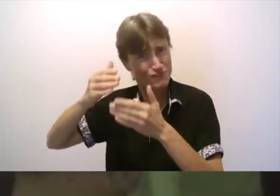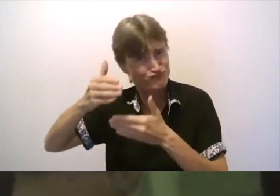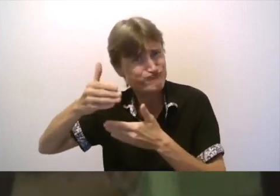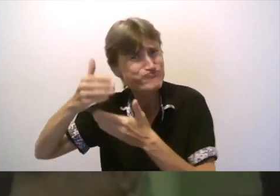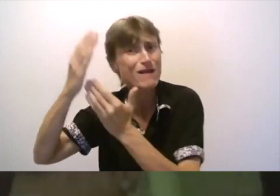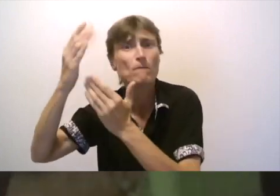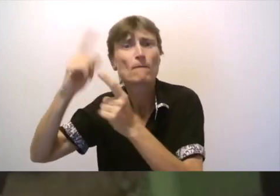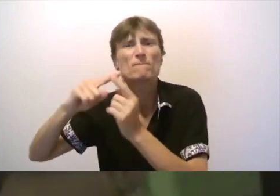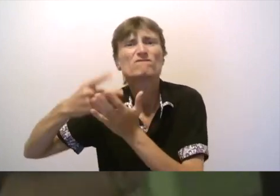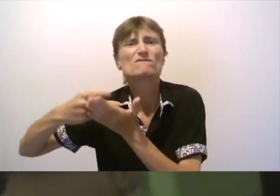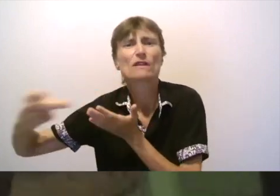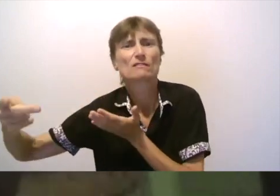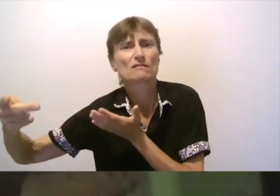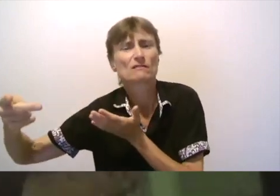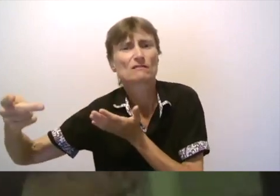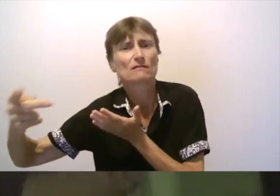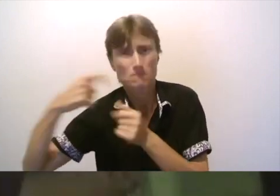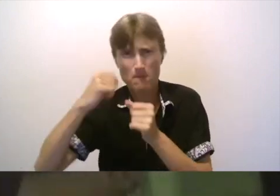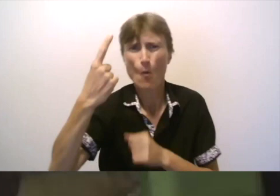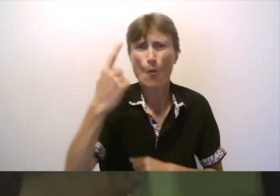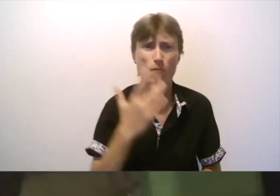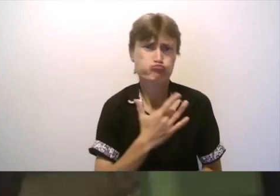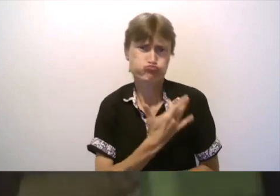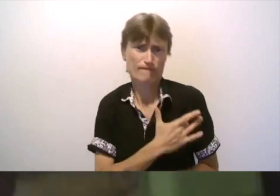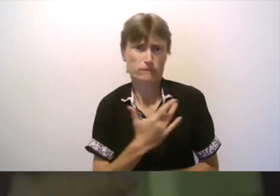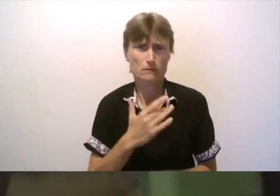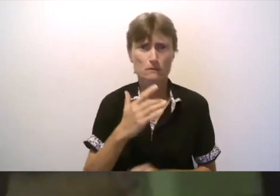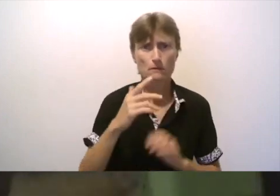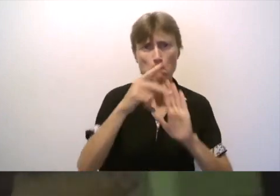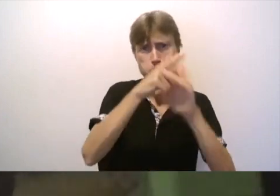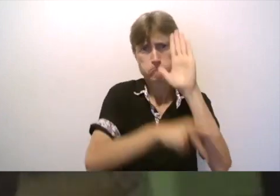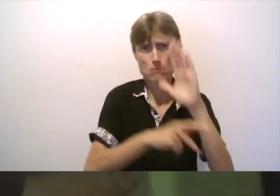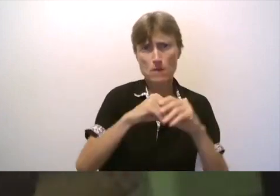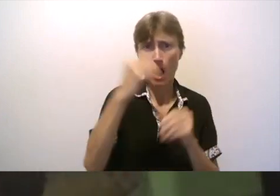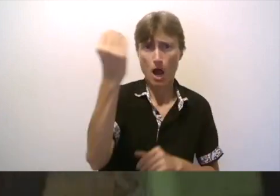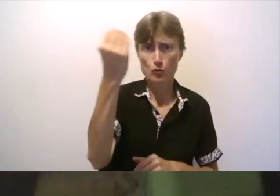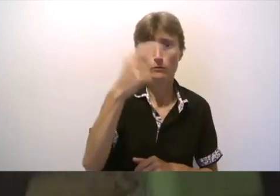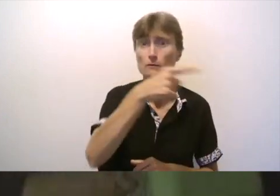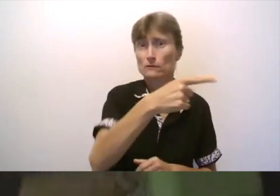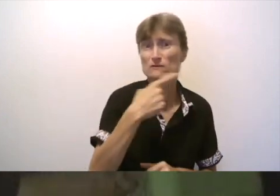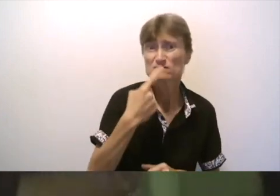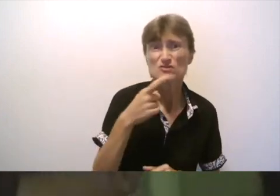one of the members of provincial parliament in ontario who said you're trying so hard to get something on the election docket